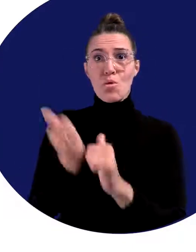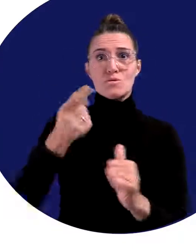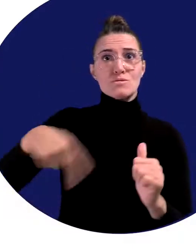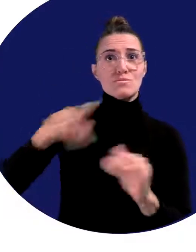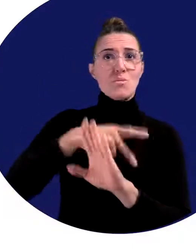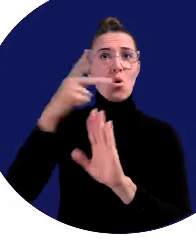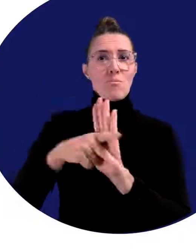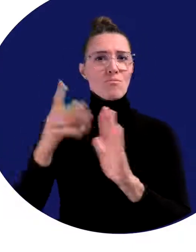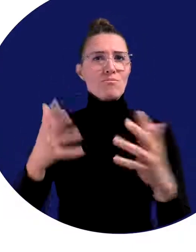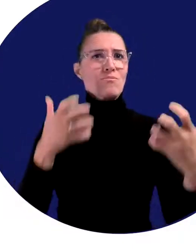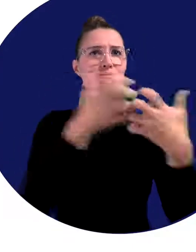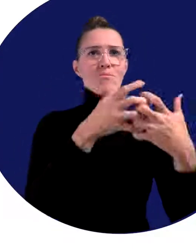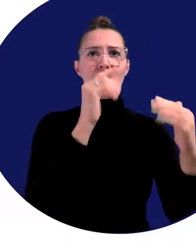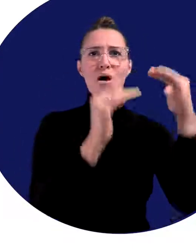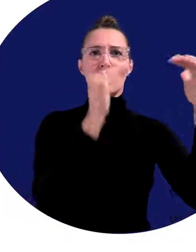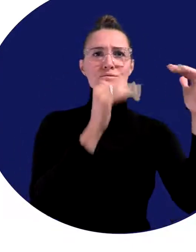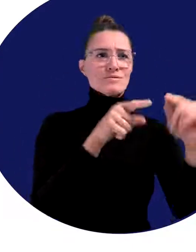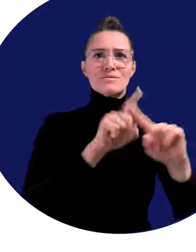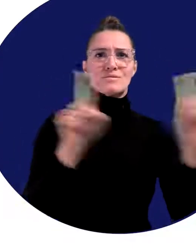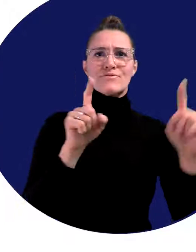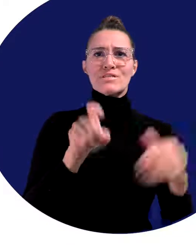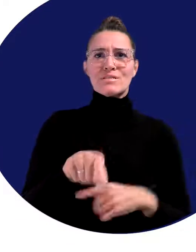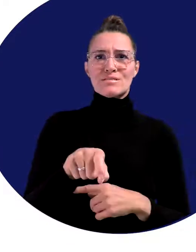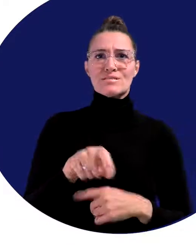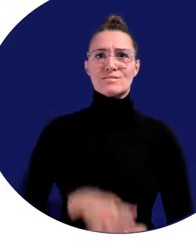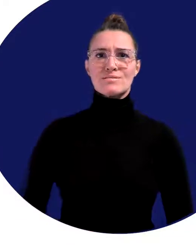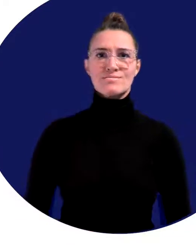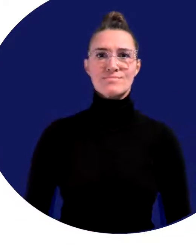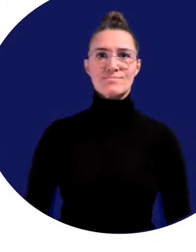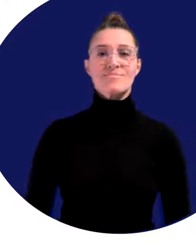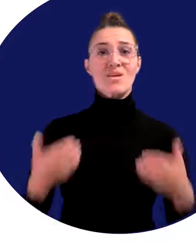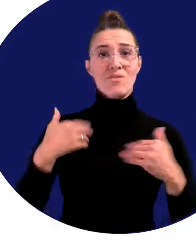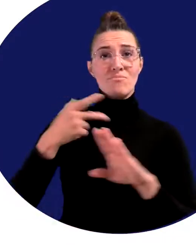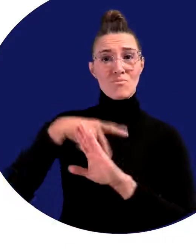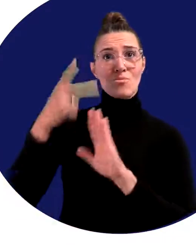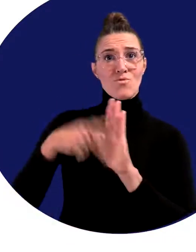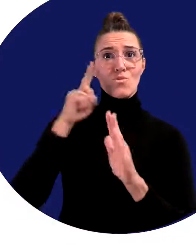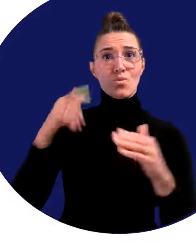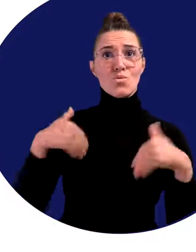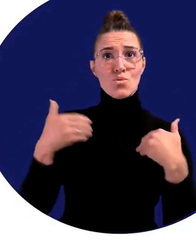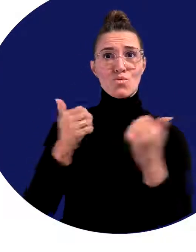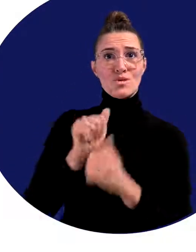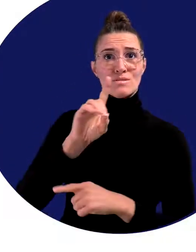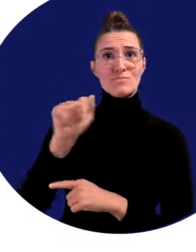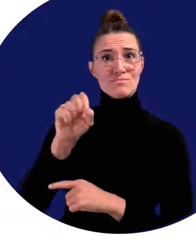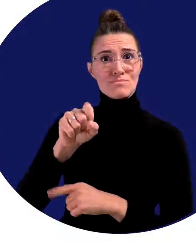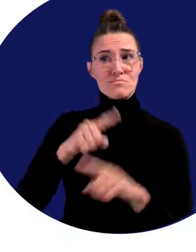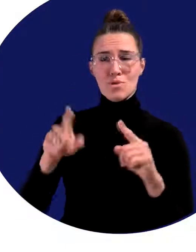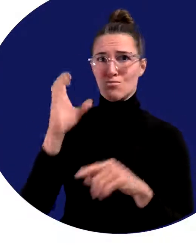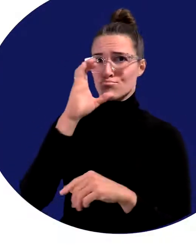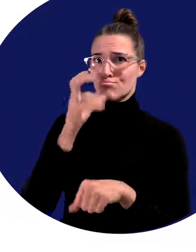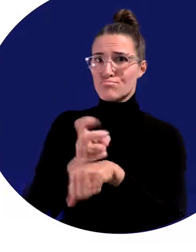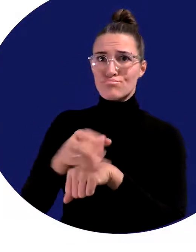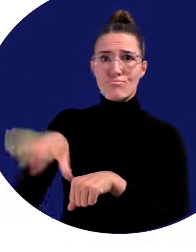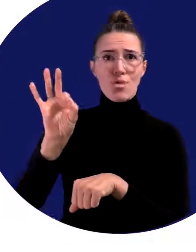Most programs cater to adults who have different needs. There are programs for youth with disabilities, but they are hard to find.